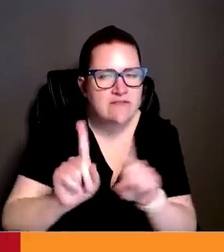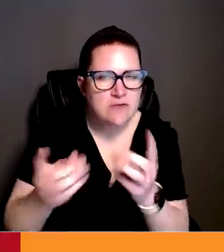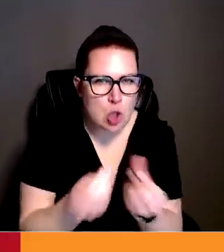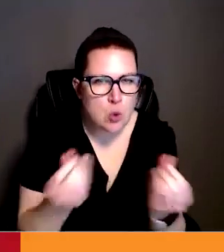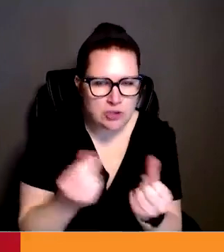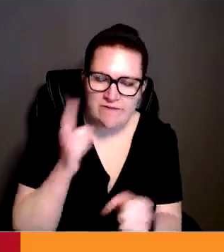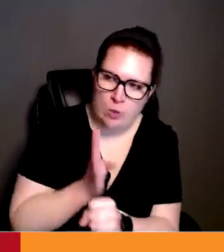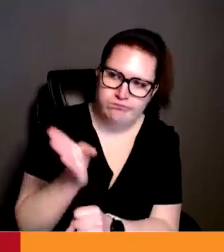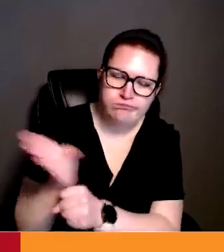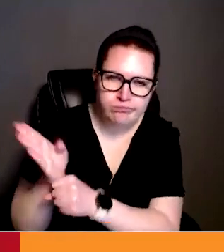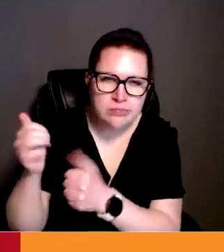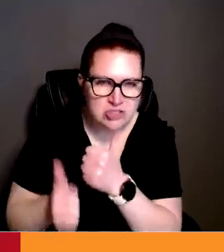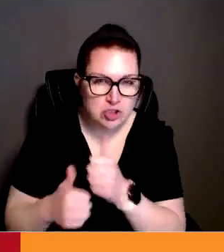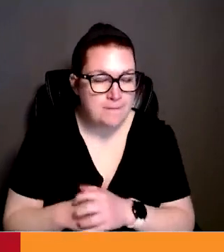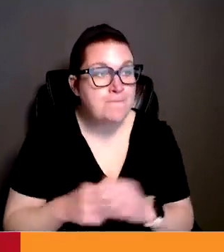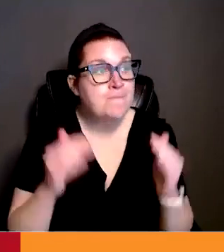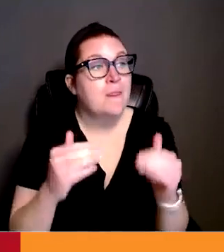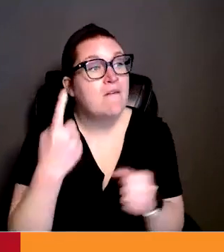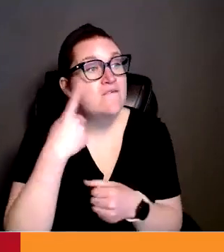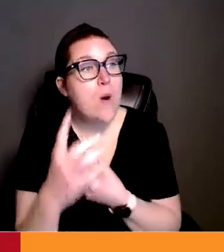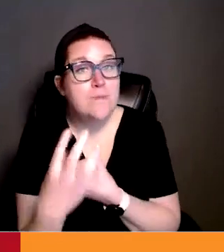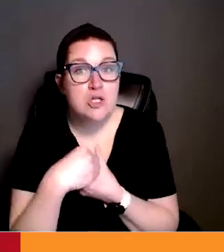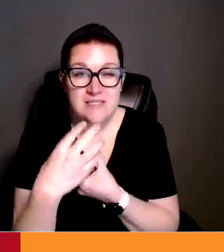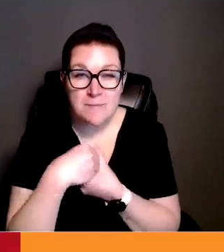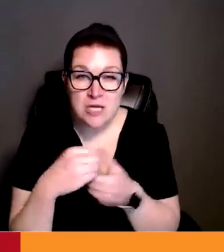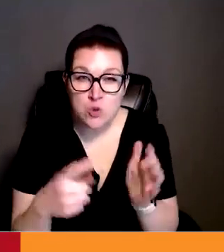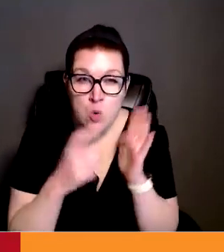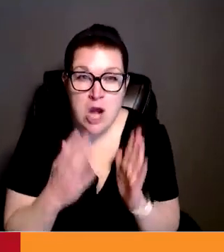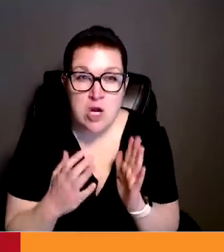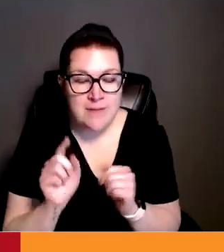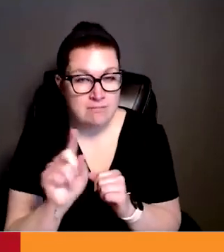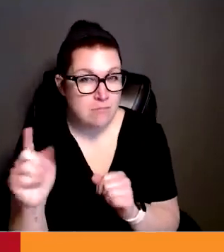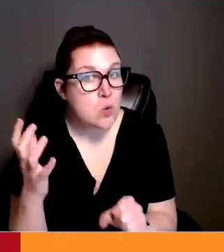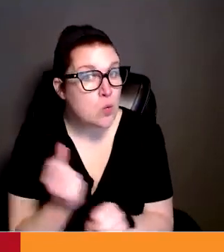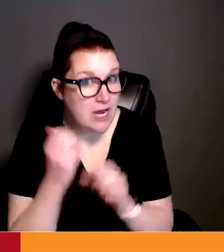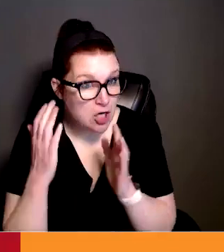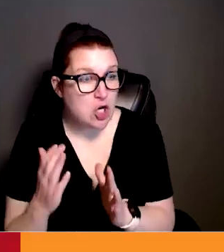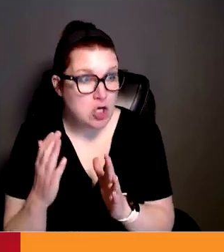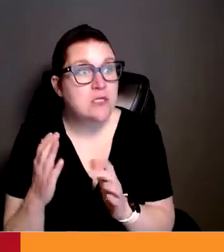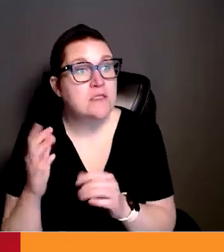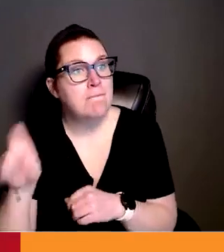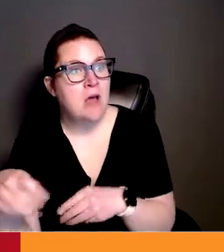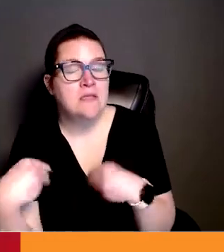In terms of the participation requirements, the winners do grant ACL permission to publicly